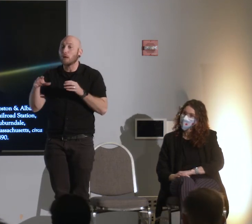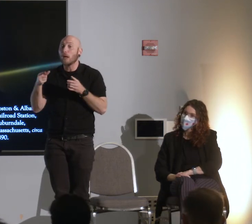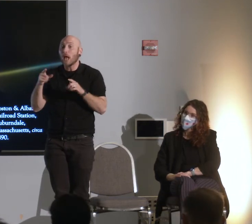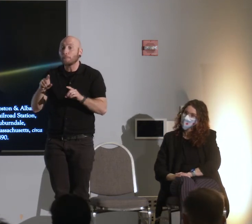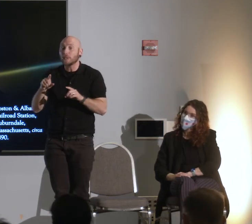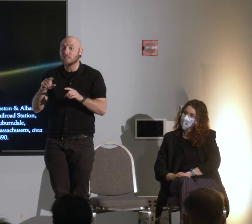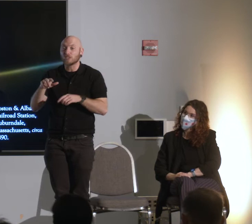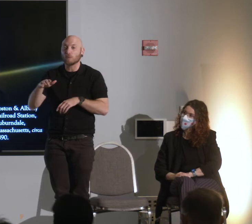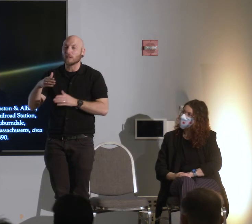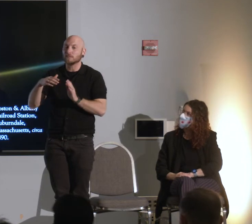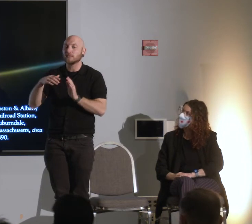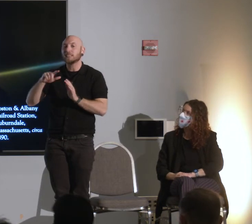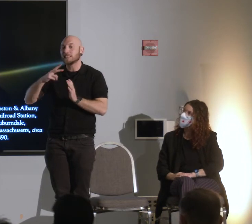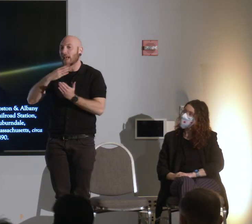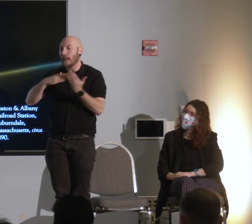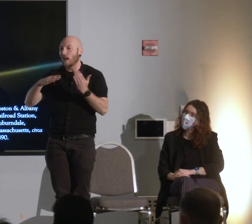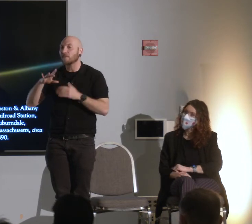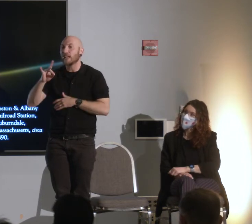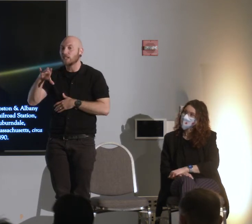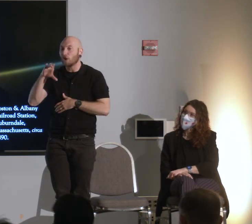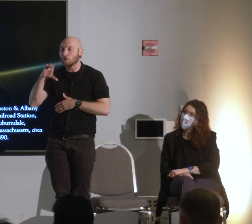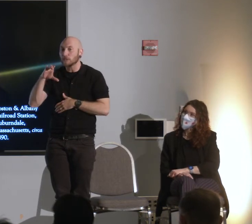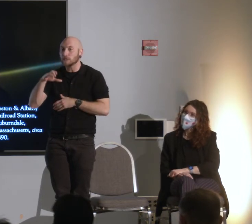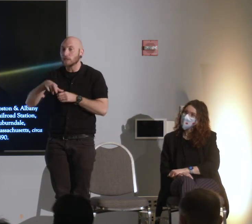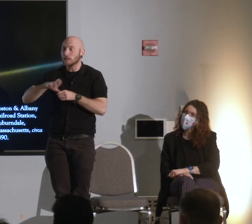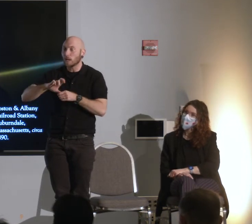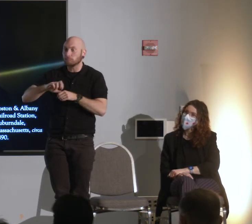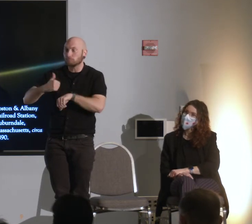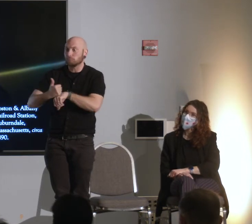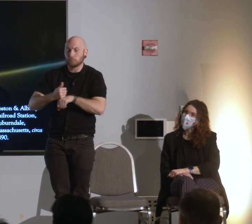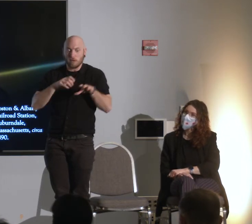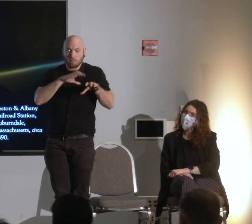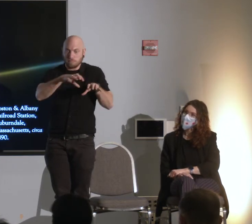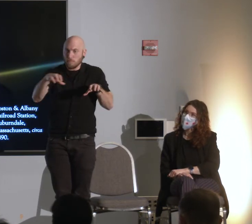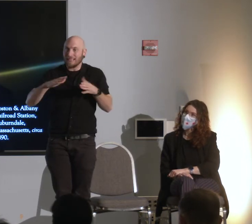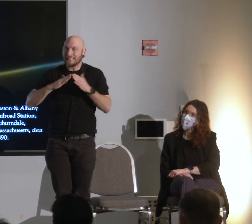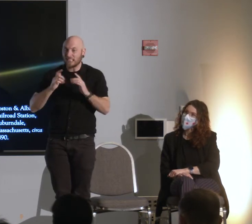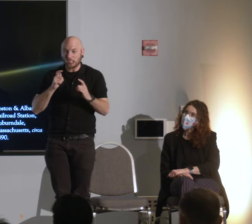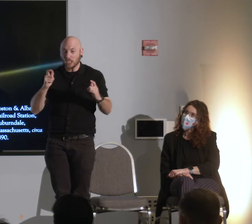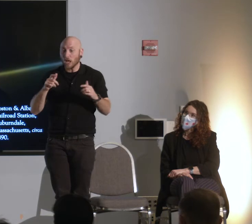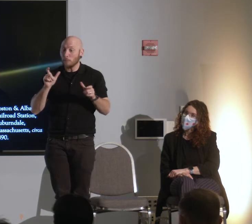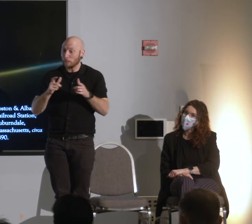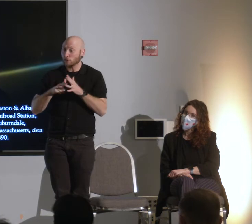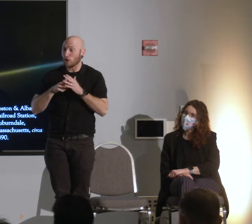Suburbs didn't exist, and then they did. Together, Olmstead and Richardson devised welcoming portals